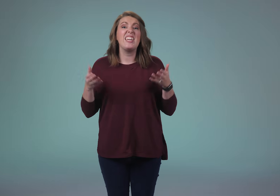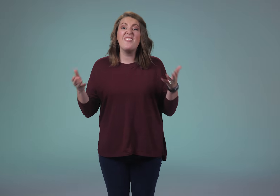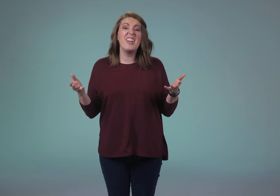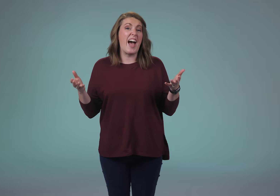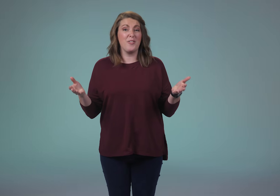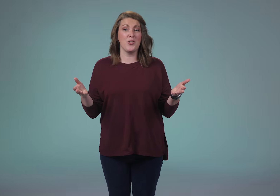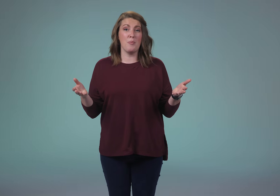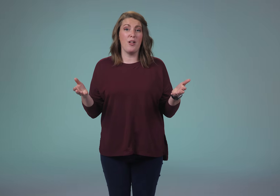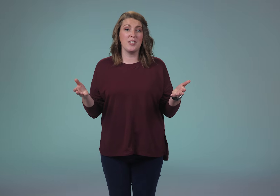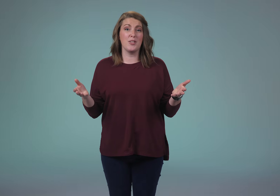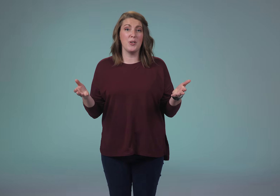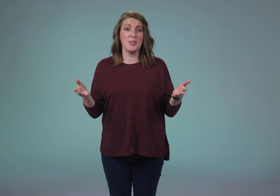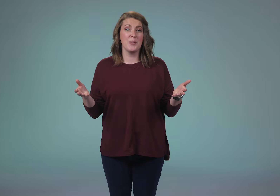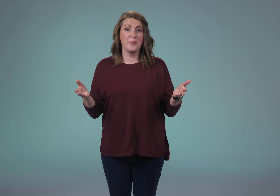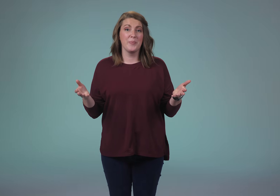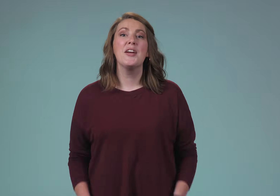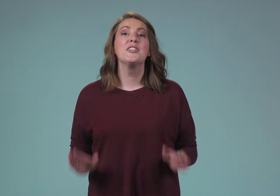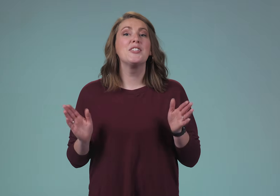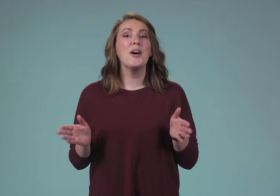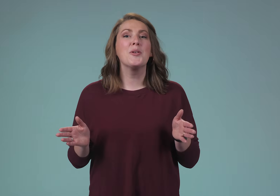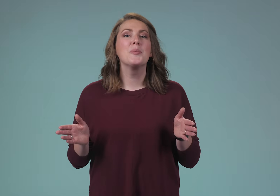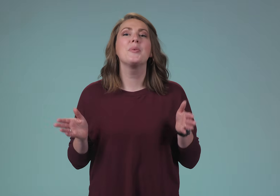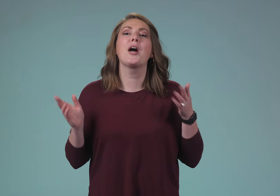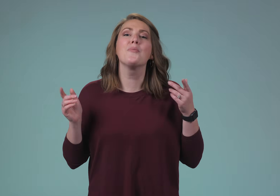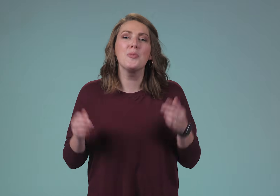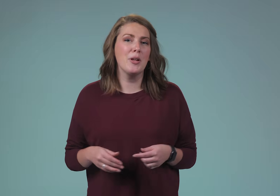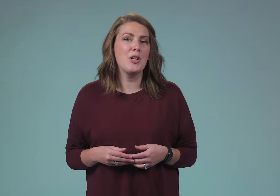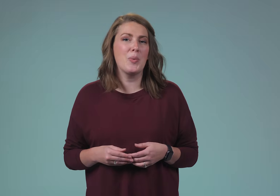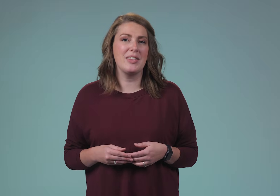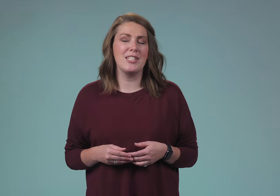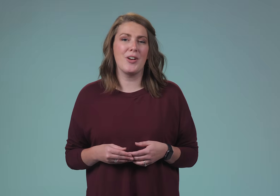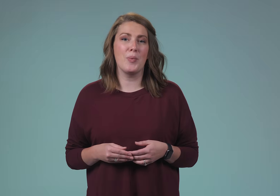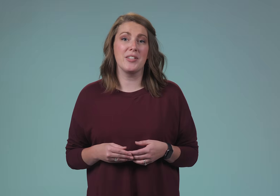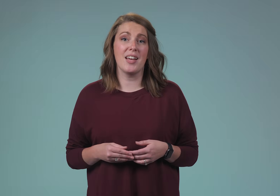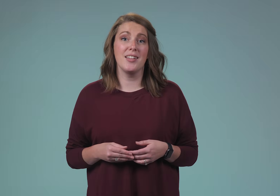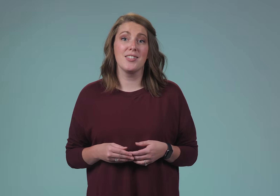even after the mall has closed. So become familiar with these farewell signs.